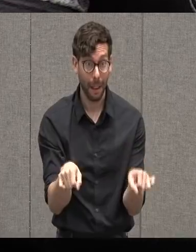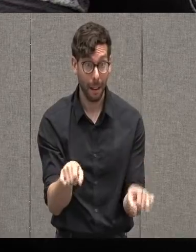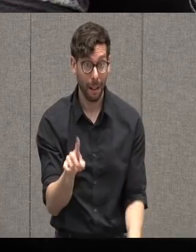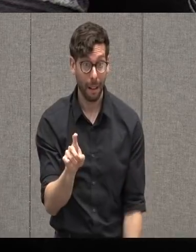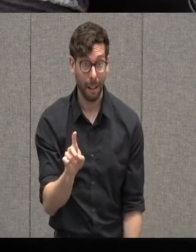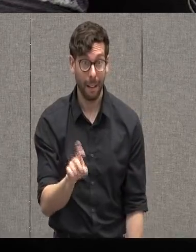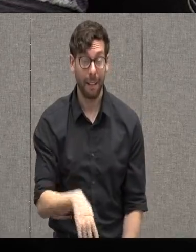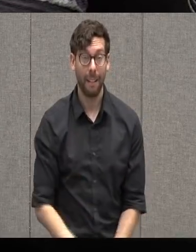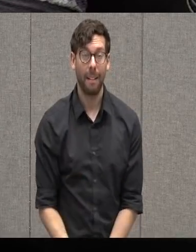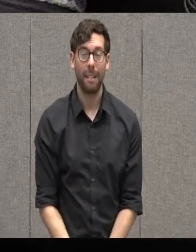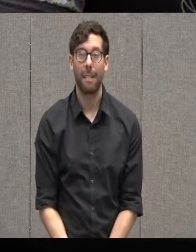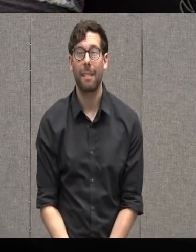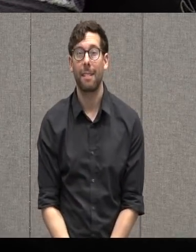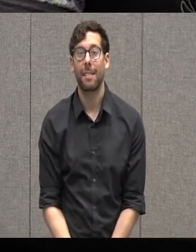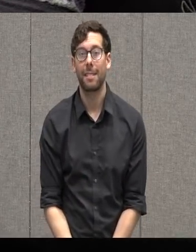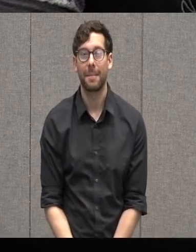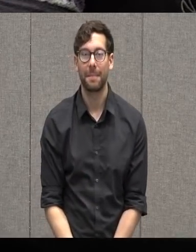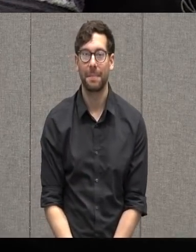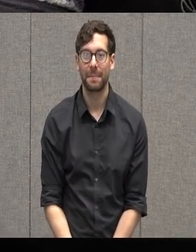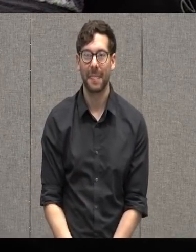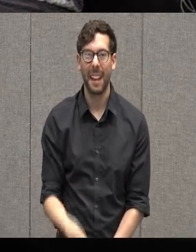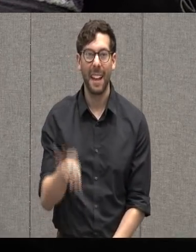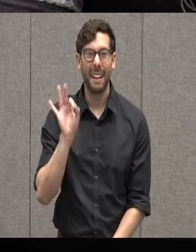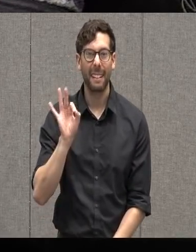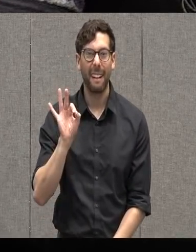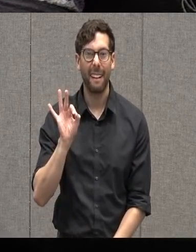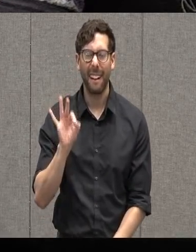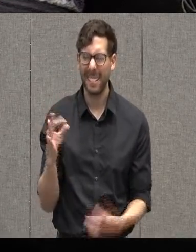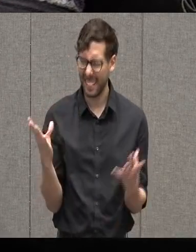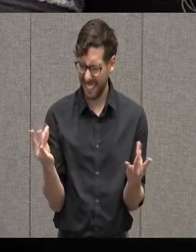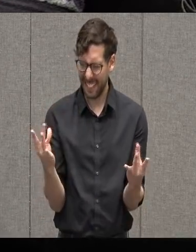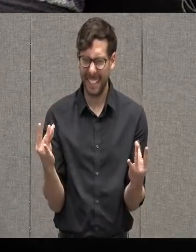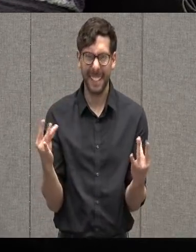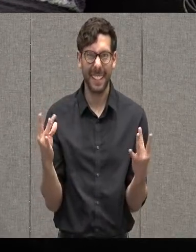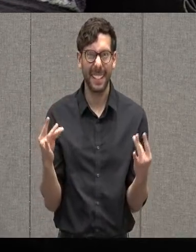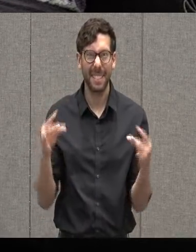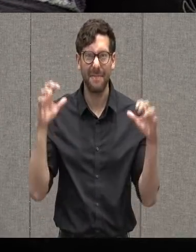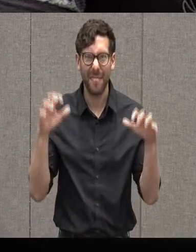Nine sticky monsters are washing their faces.